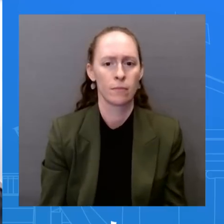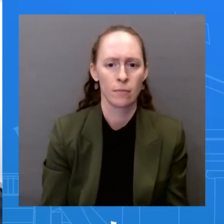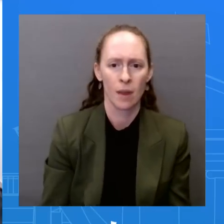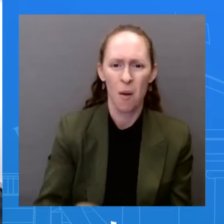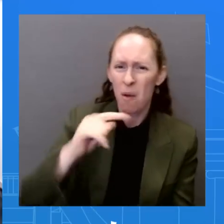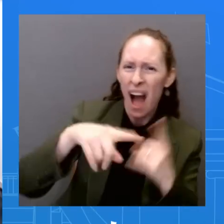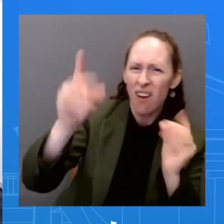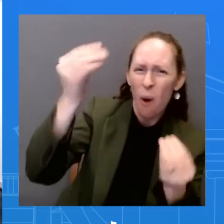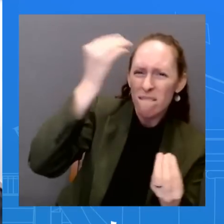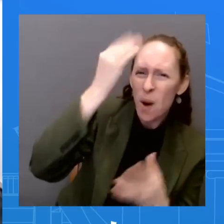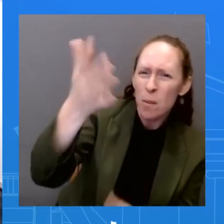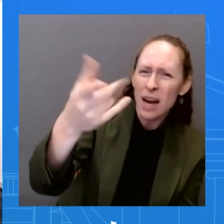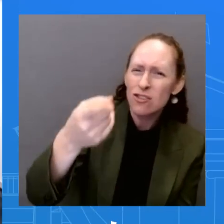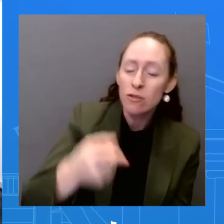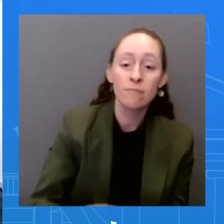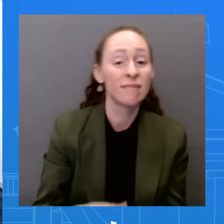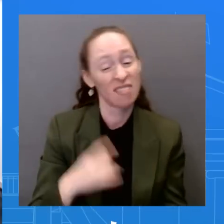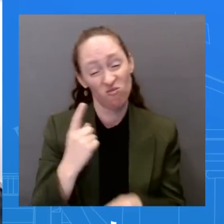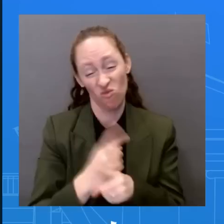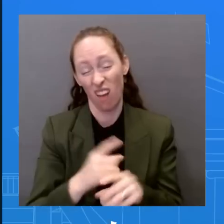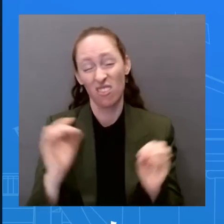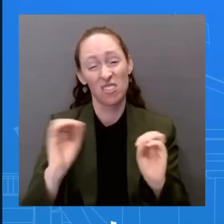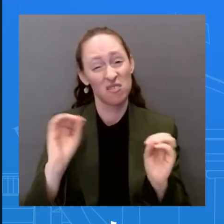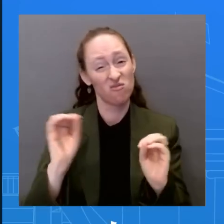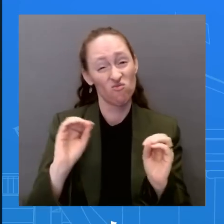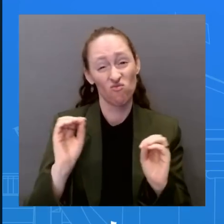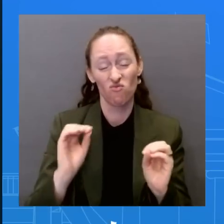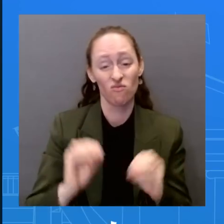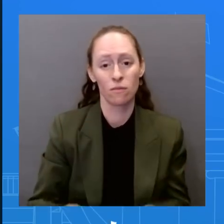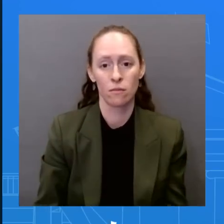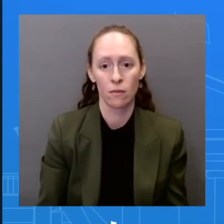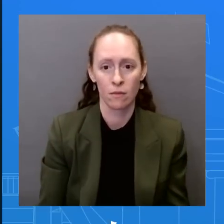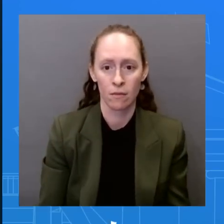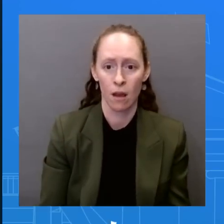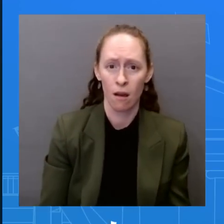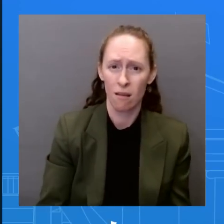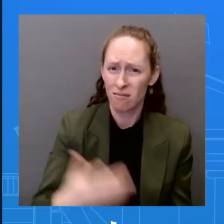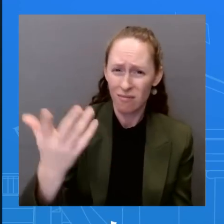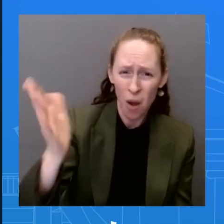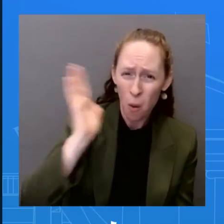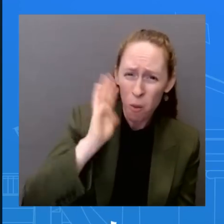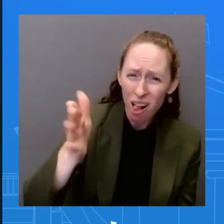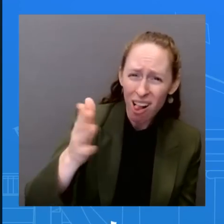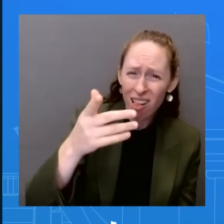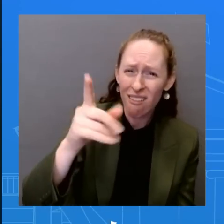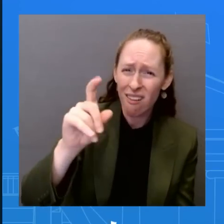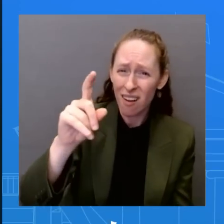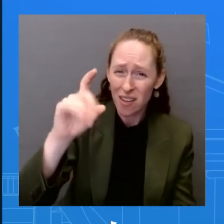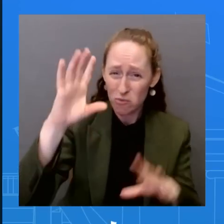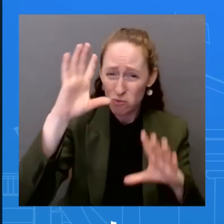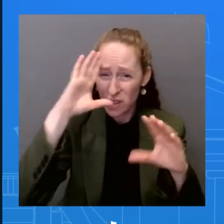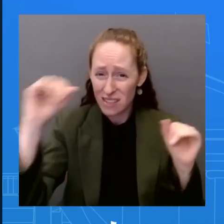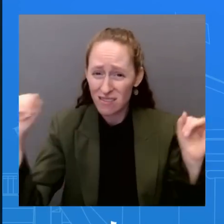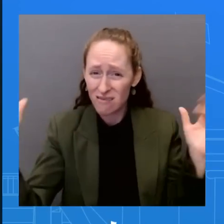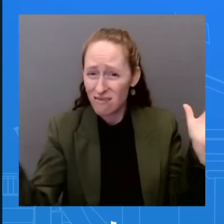with Prime Minister Truss? Is he ? Ms. Jean-Pierre: We don't have a meeting or anything like that to readout at this time. Go ahead.